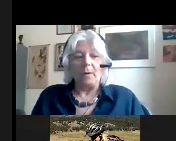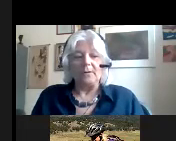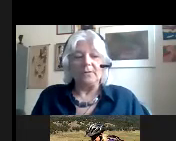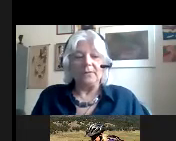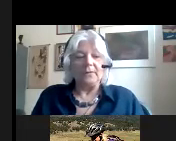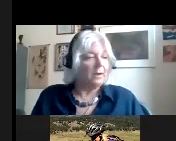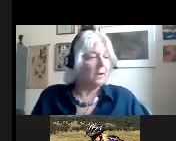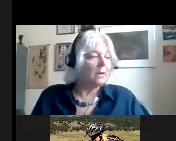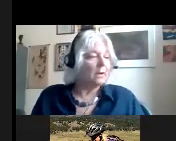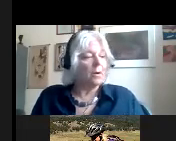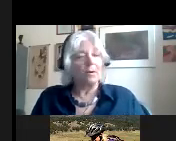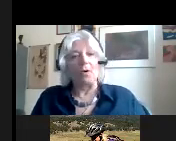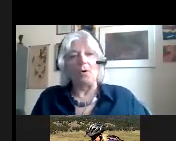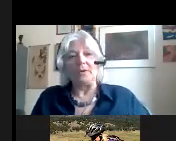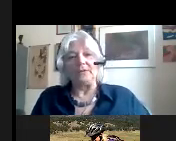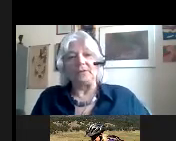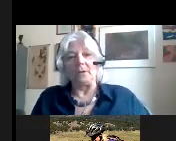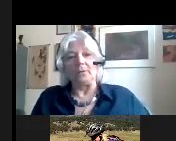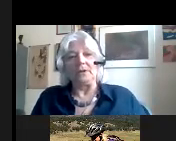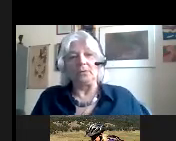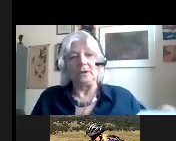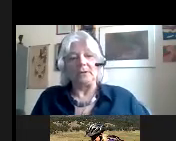Part of our goal is to really truly understand